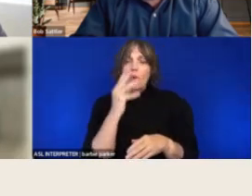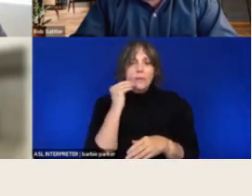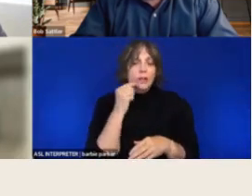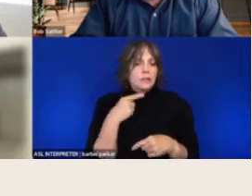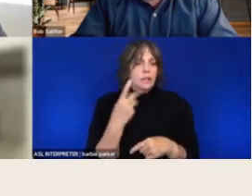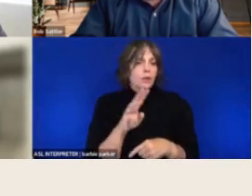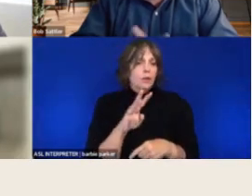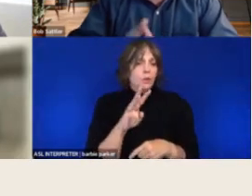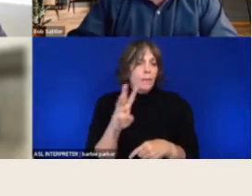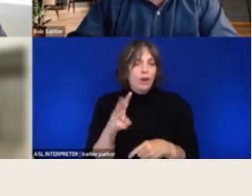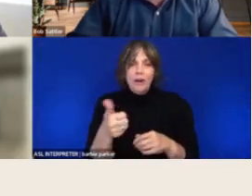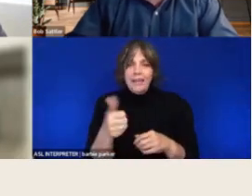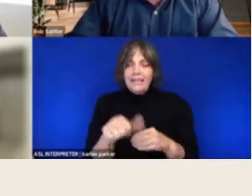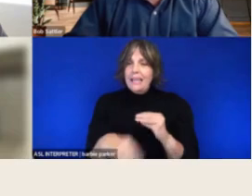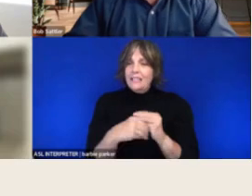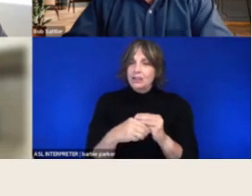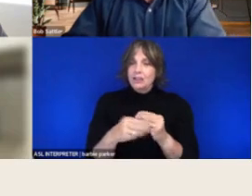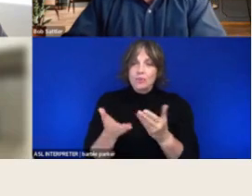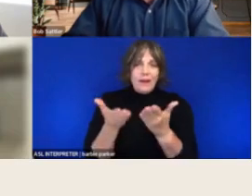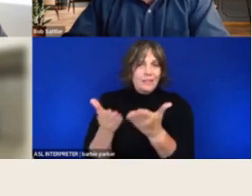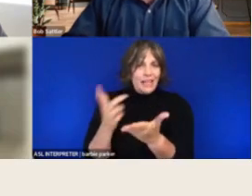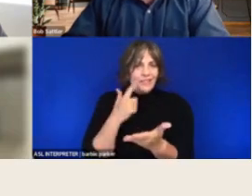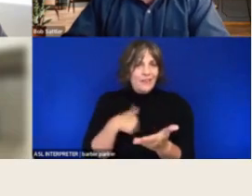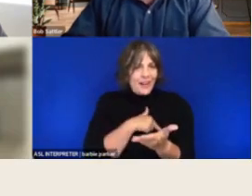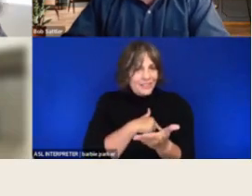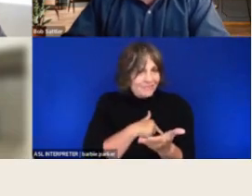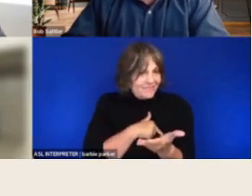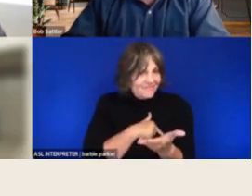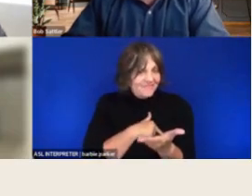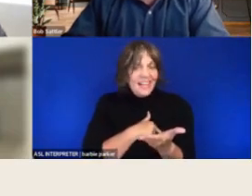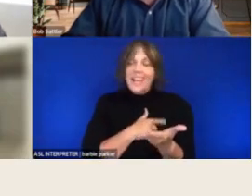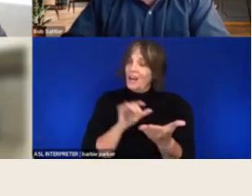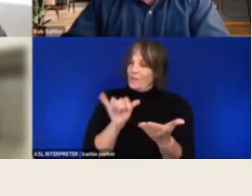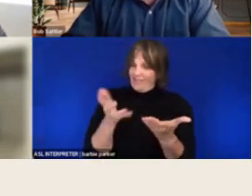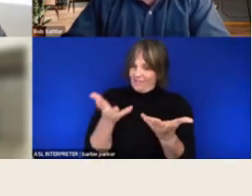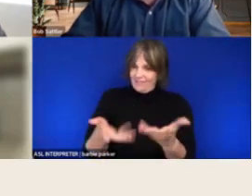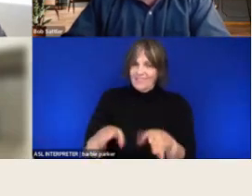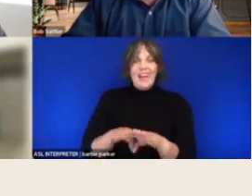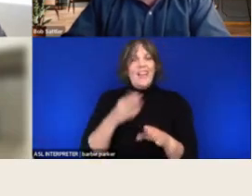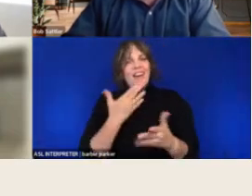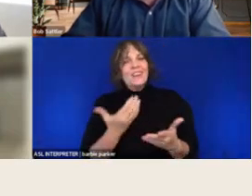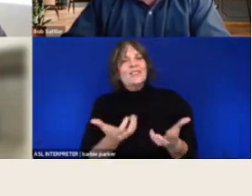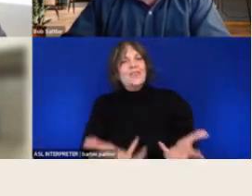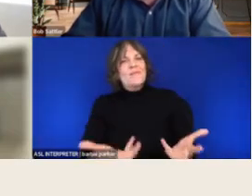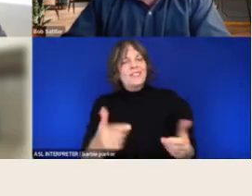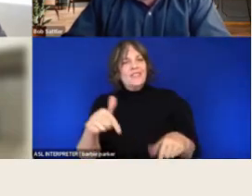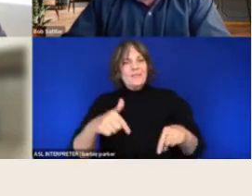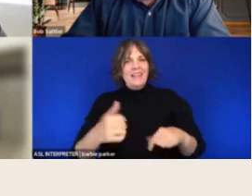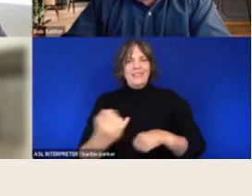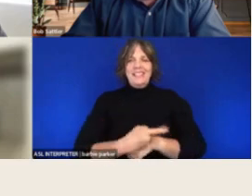recommendations for us. But with that, once again, thank you so much for being here at today's webinar. The recording, the